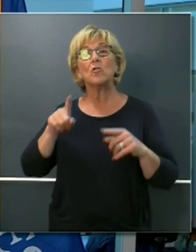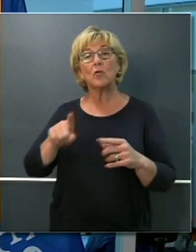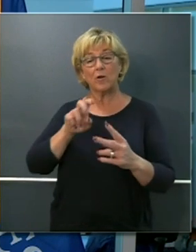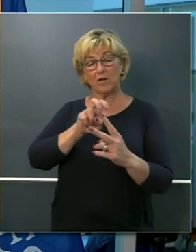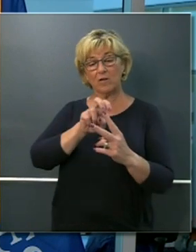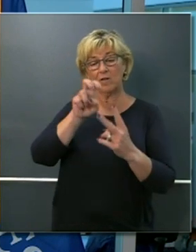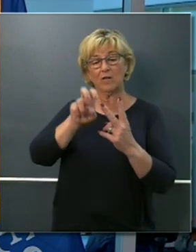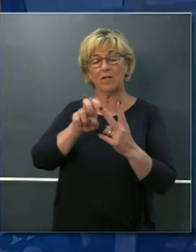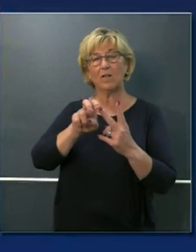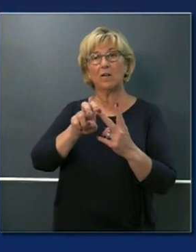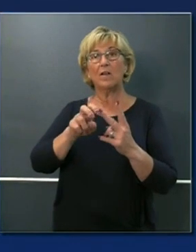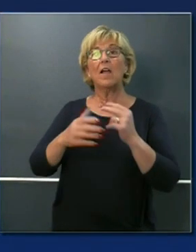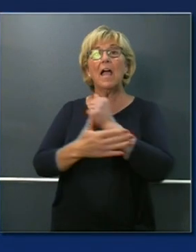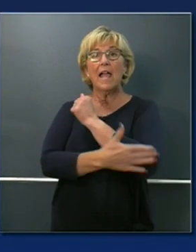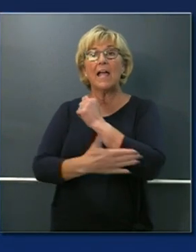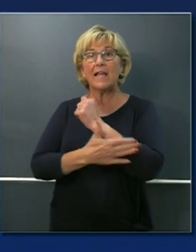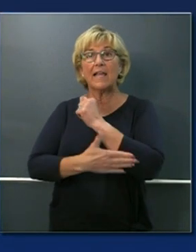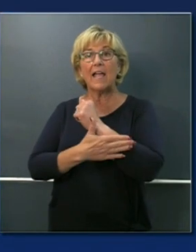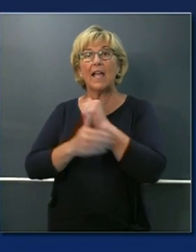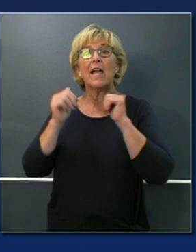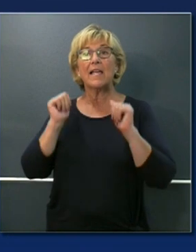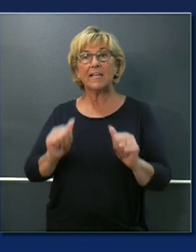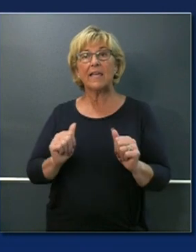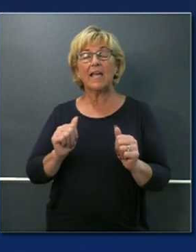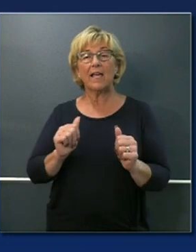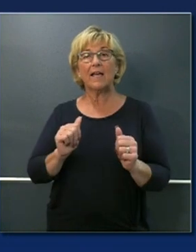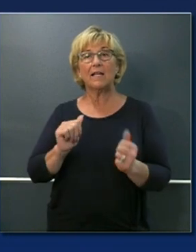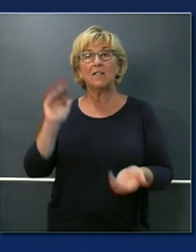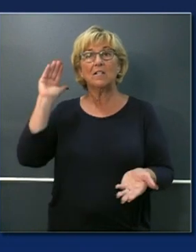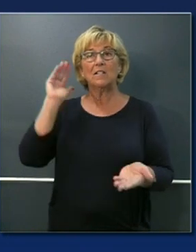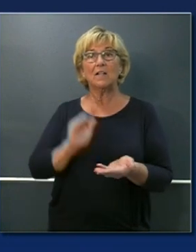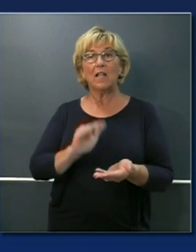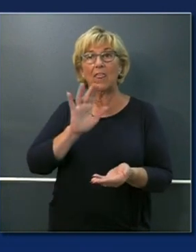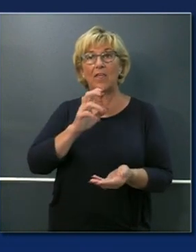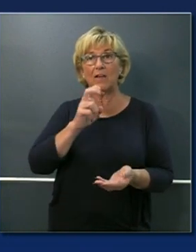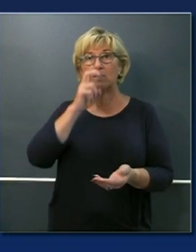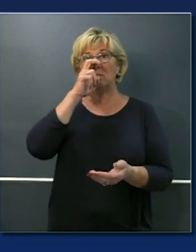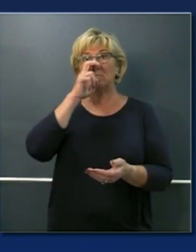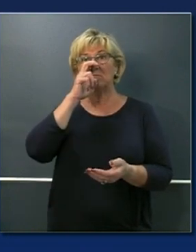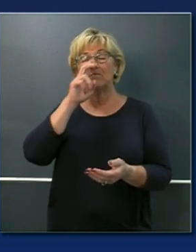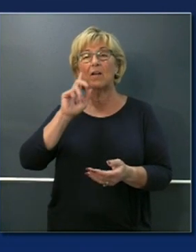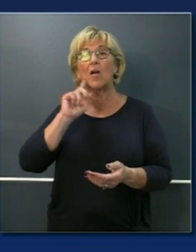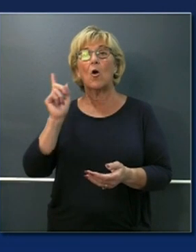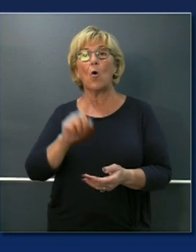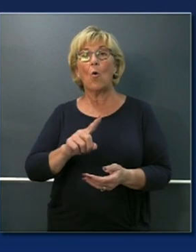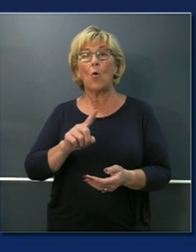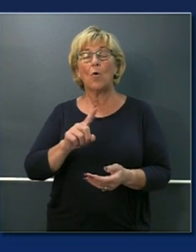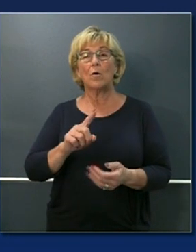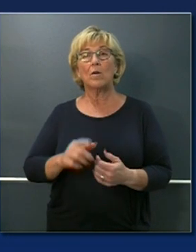CONSTANT COMMUNICATION WITH LOCAL HEALTH AUTHORITIES UNDERSTANDING WHERE THEY ARE AND WHERE THEIR NEEDS AND DESIRES ARE.